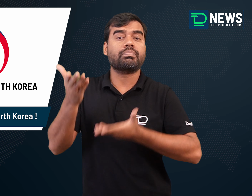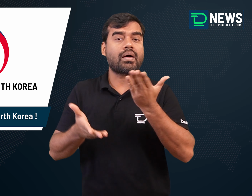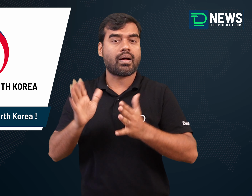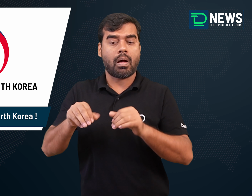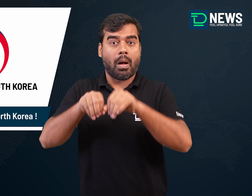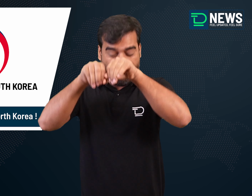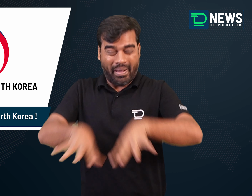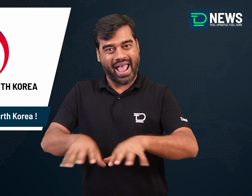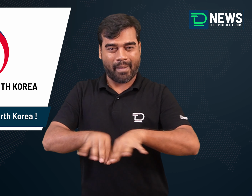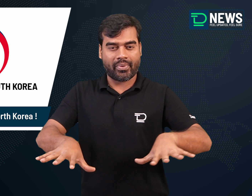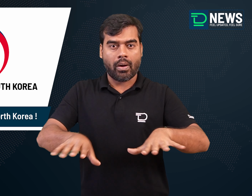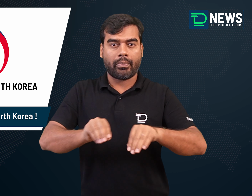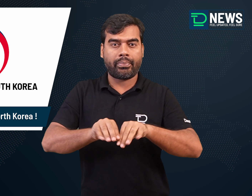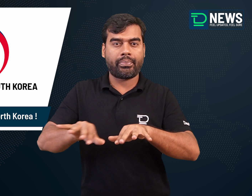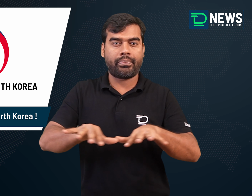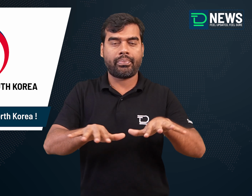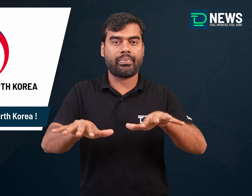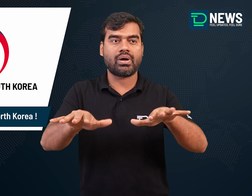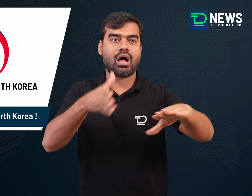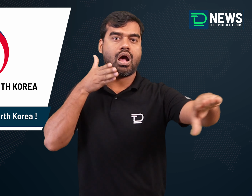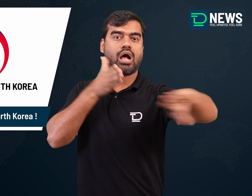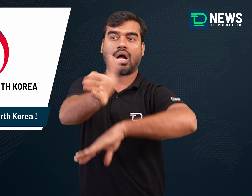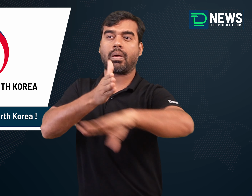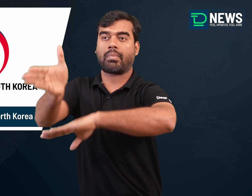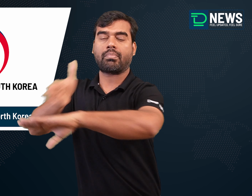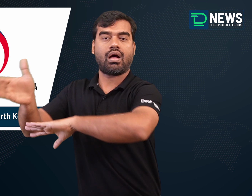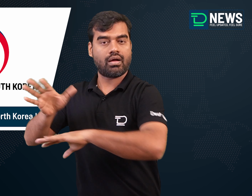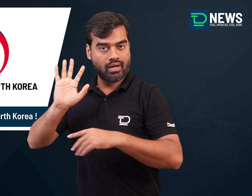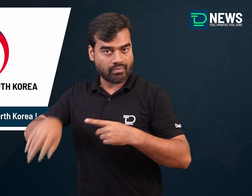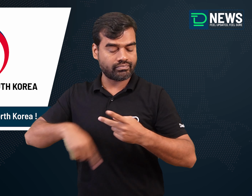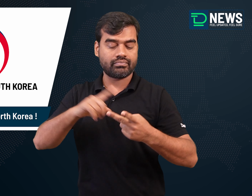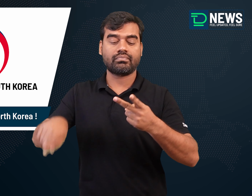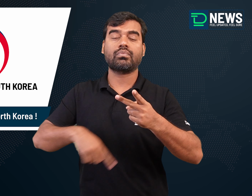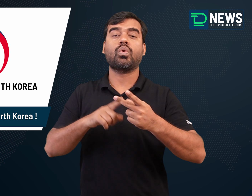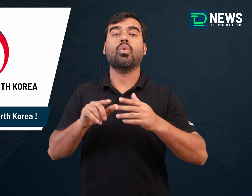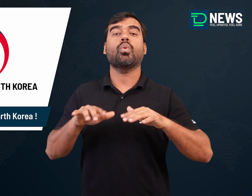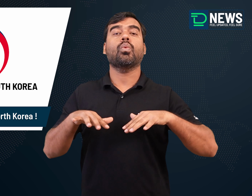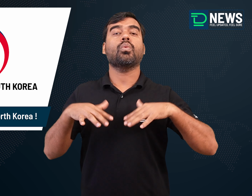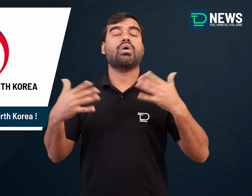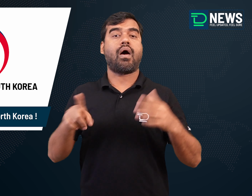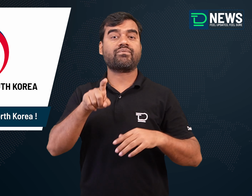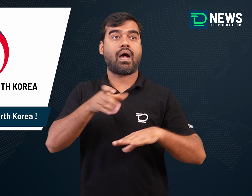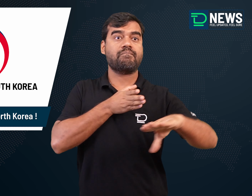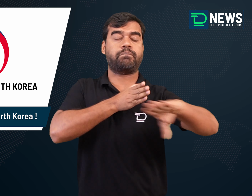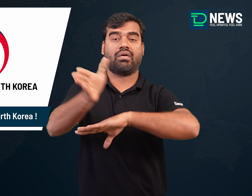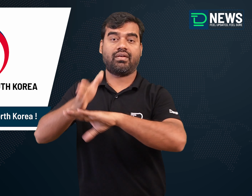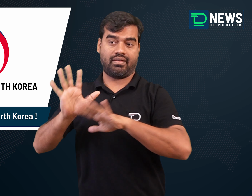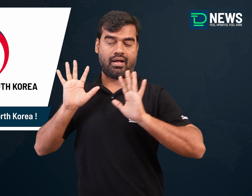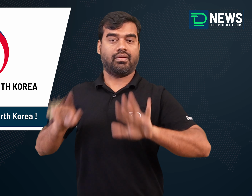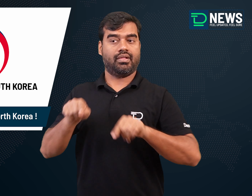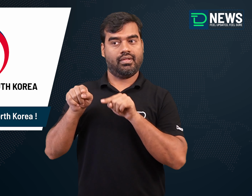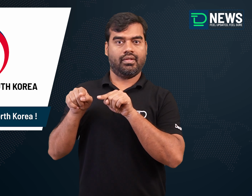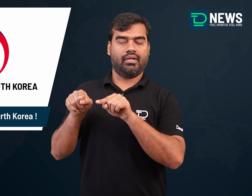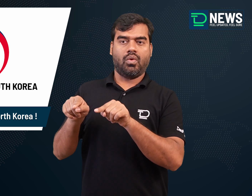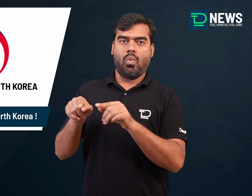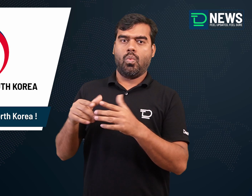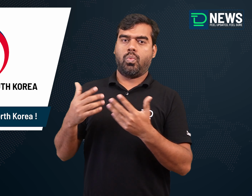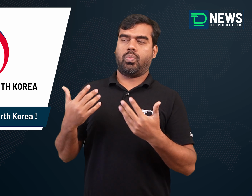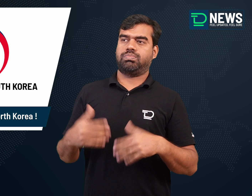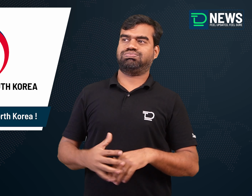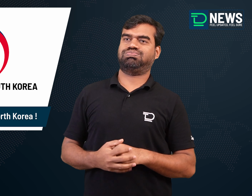because this waste might cause an infection or virus attack.